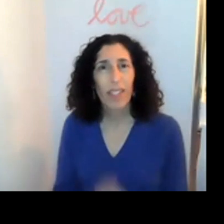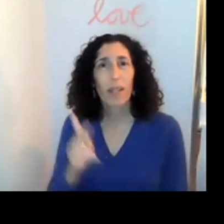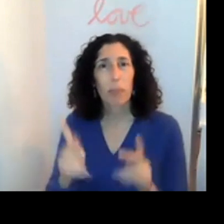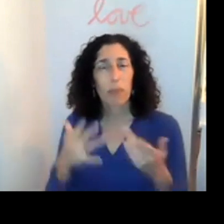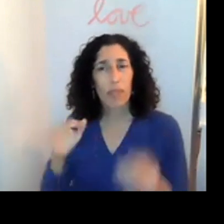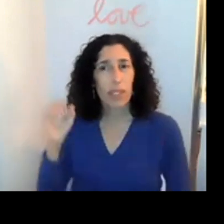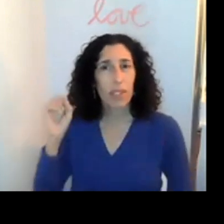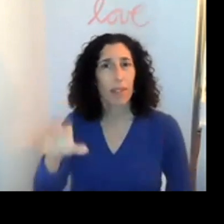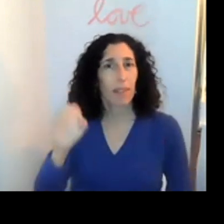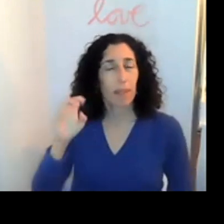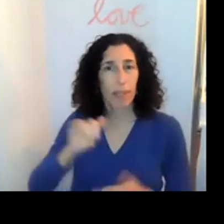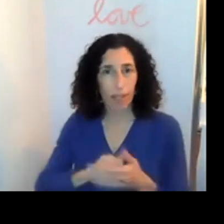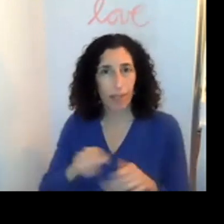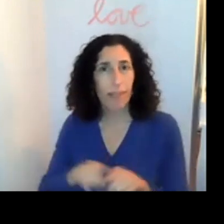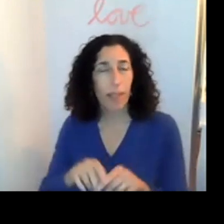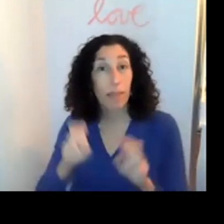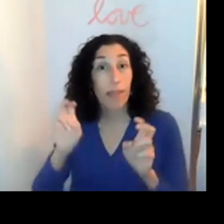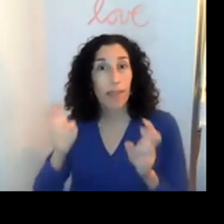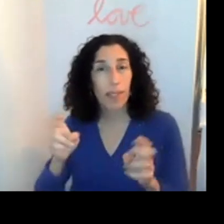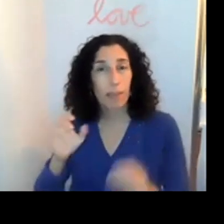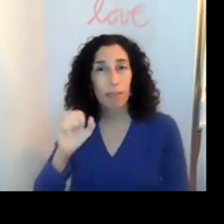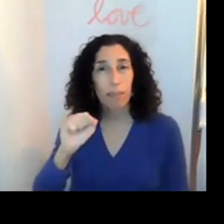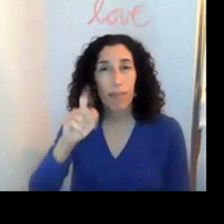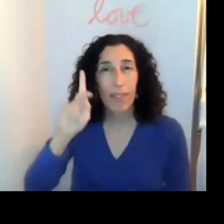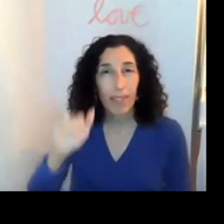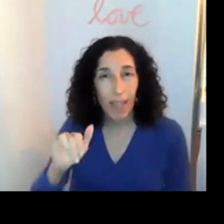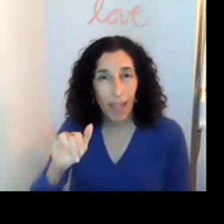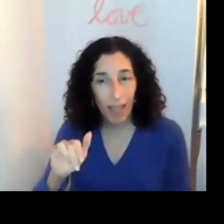That's great. >> This is Shannon I feel like AI image descriptions